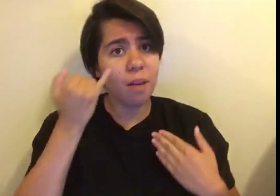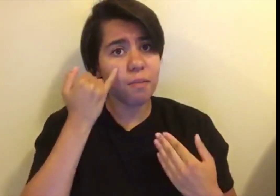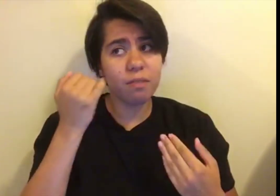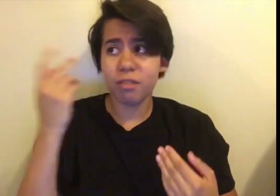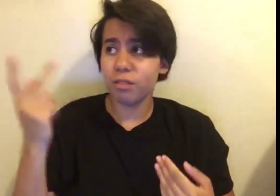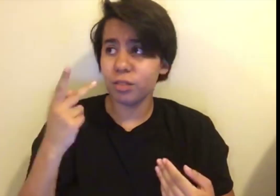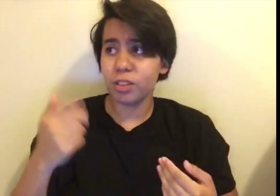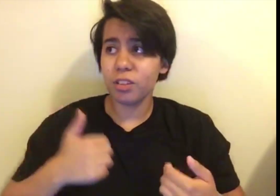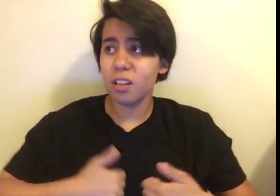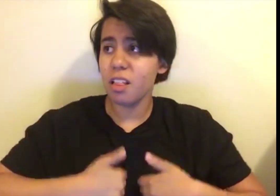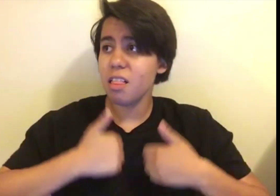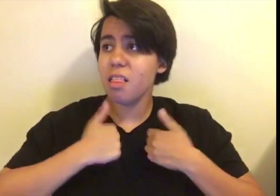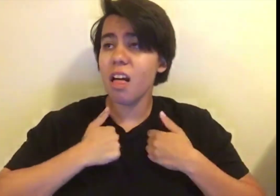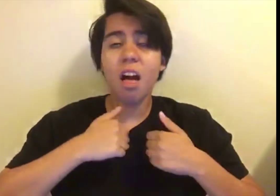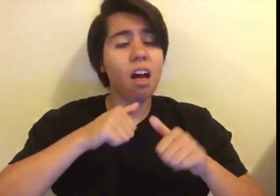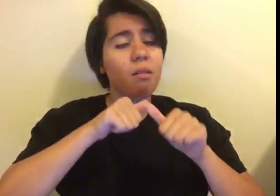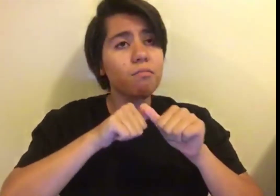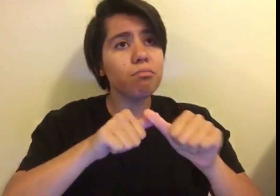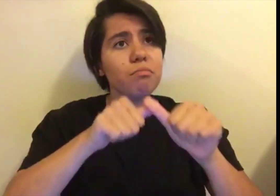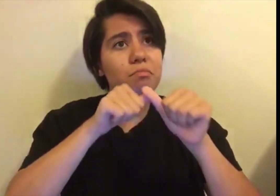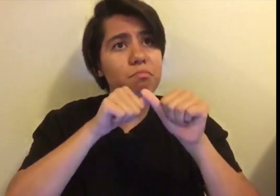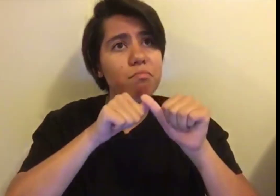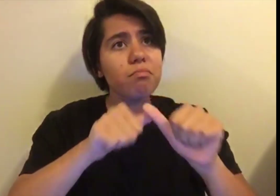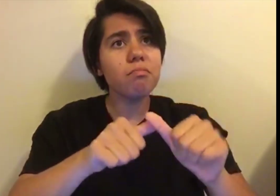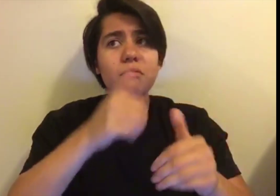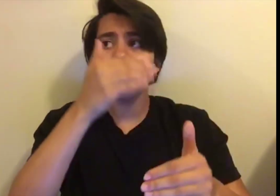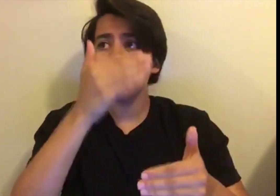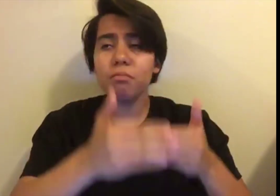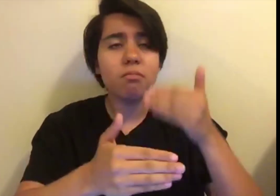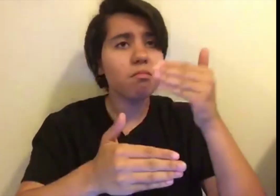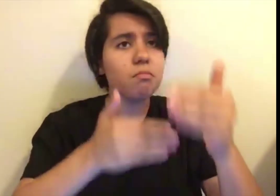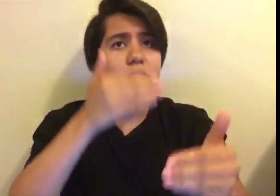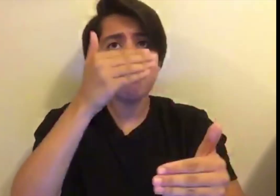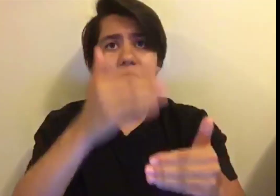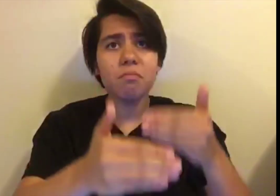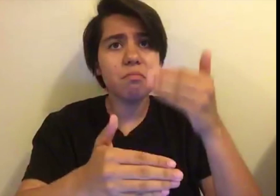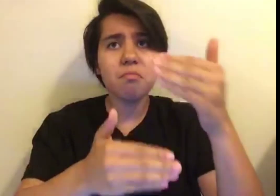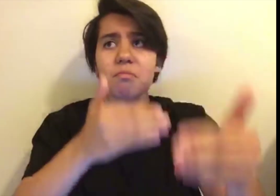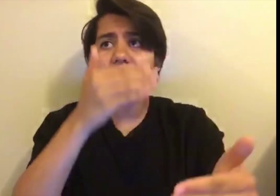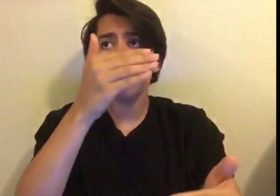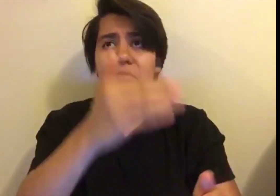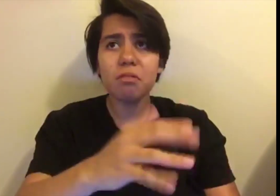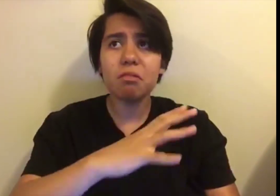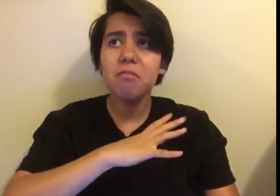move our lives forward.